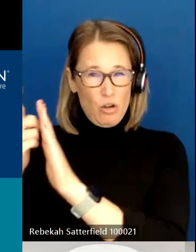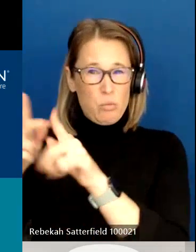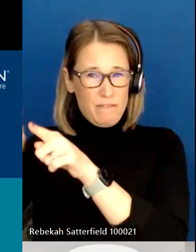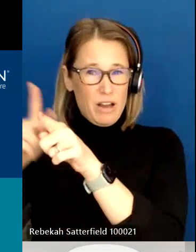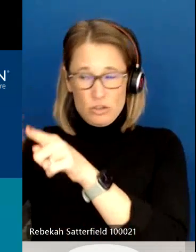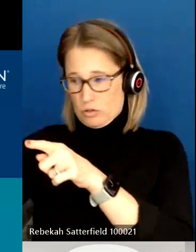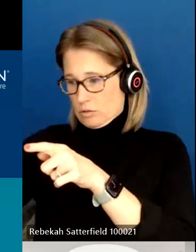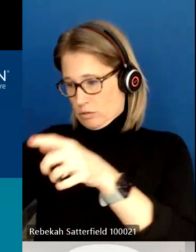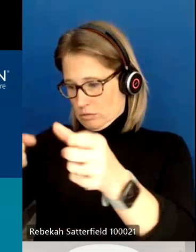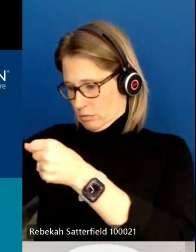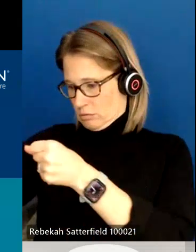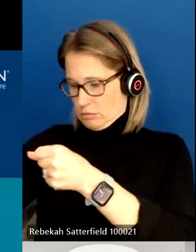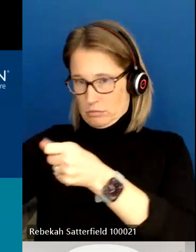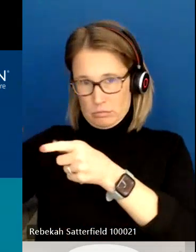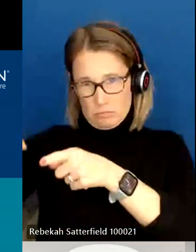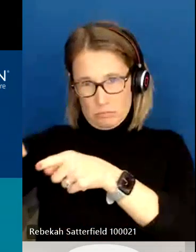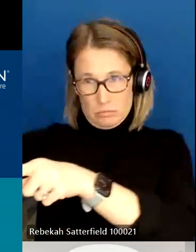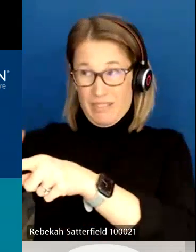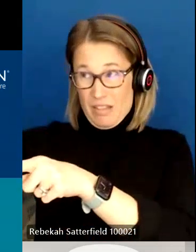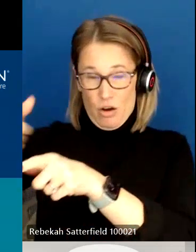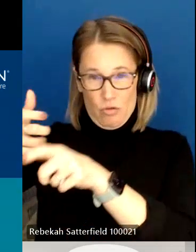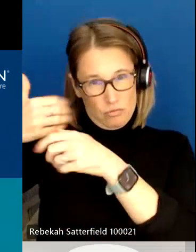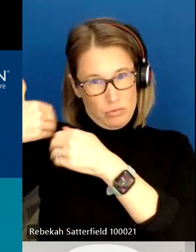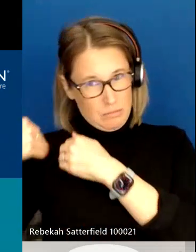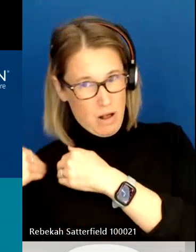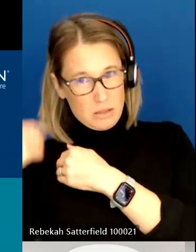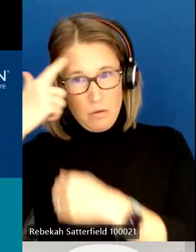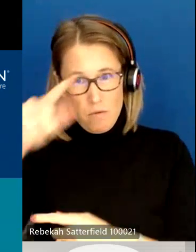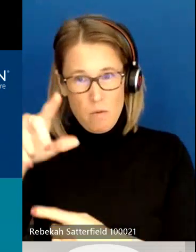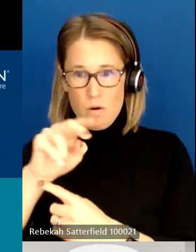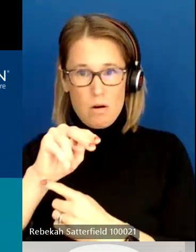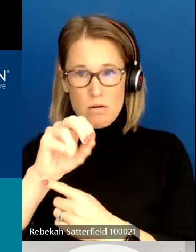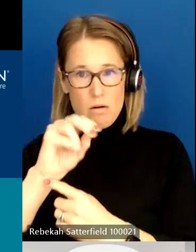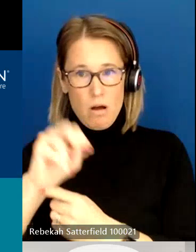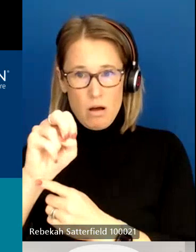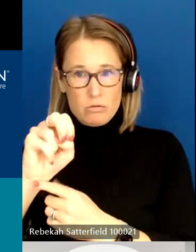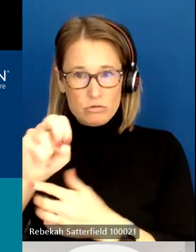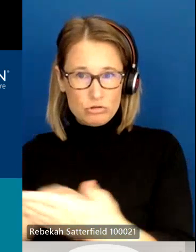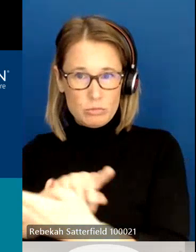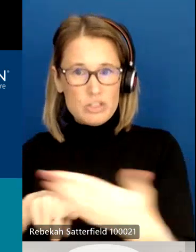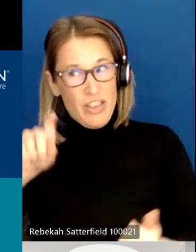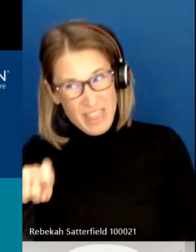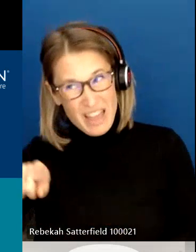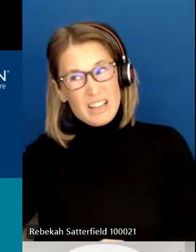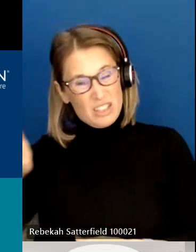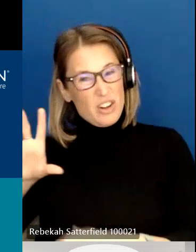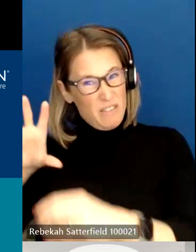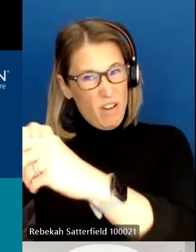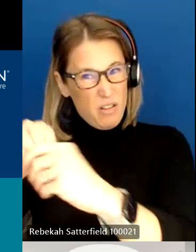responsible for non-discrimination issues should have a seat in those AI governance groups and on